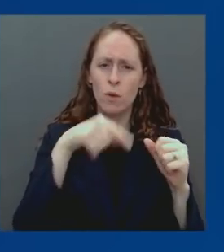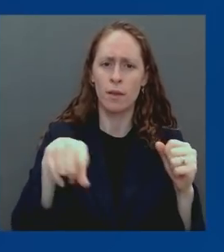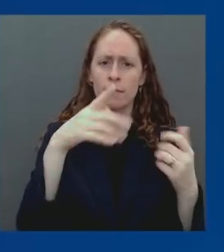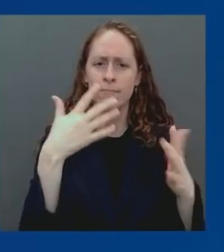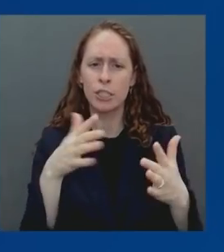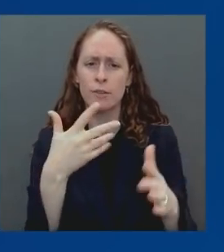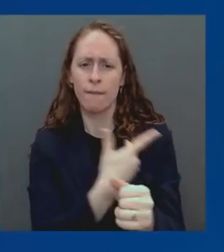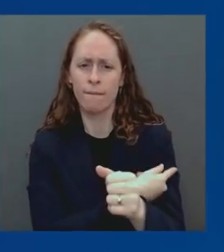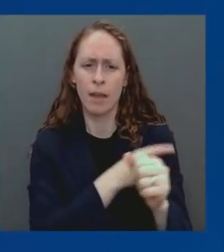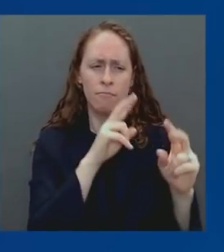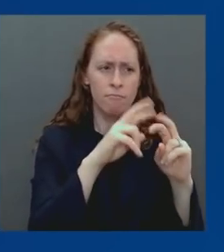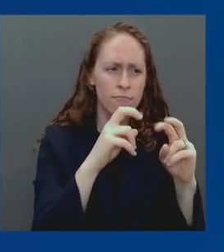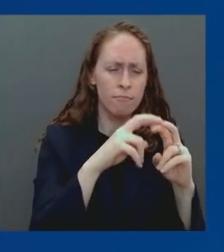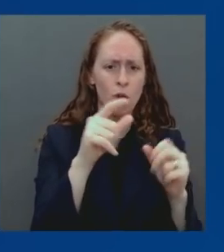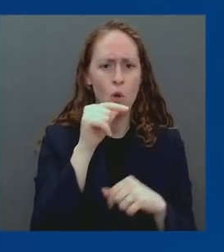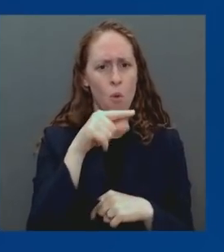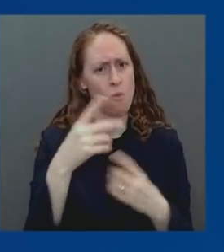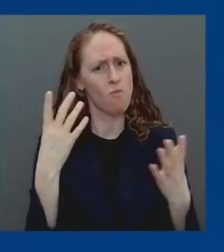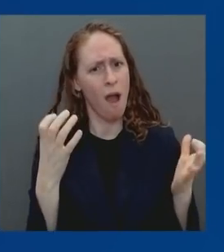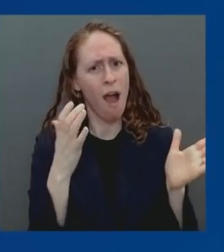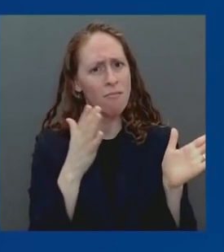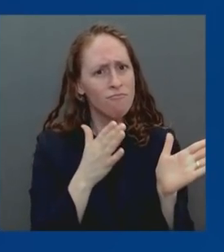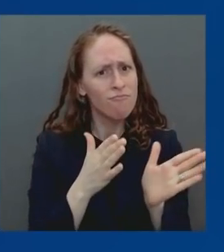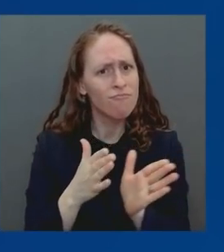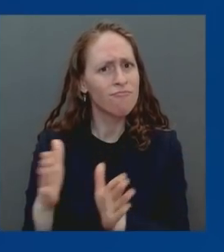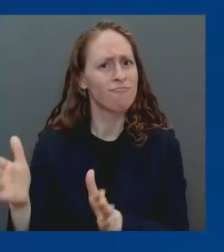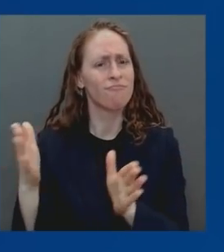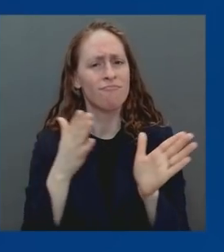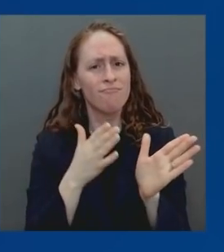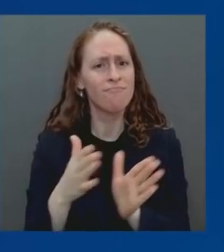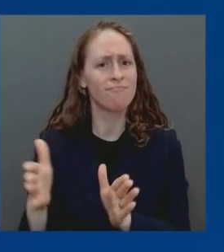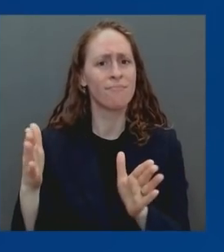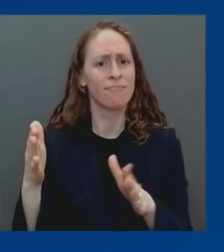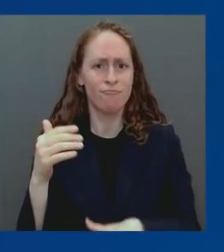and collected data on vaccination and other variables during the pre-conception period,